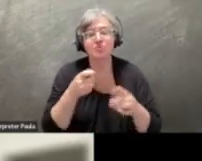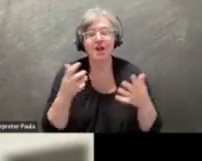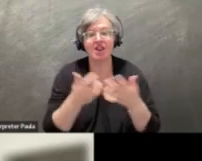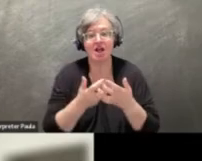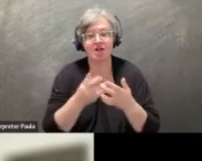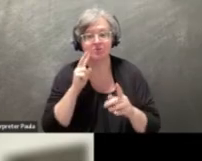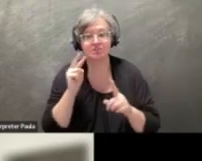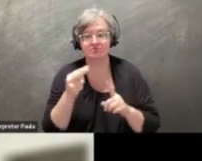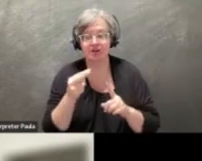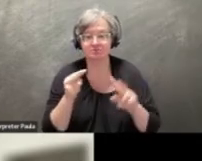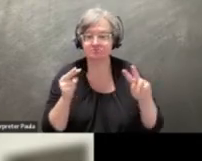we really want to be mindful of.